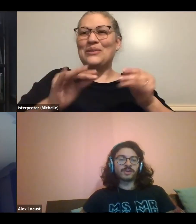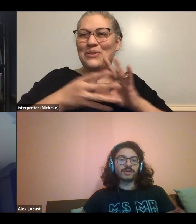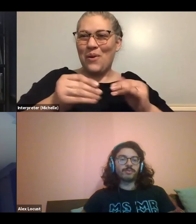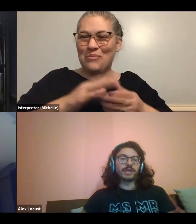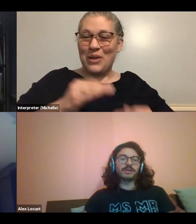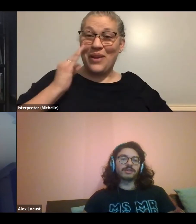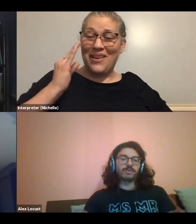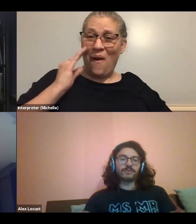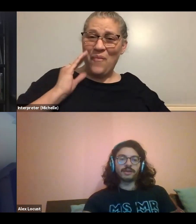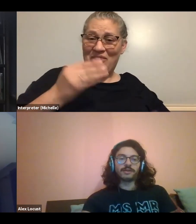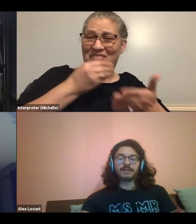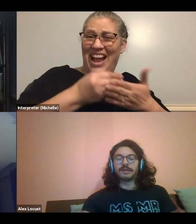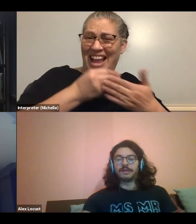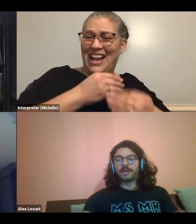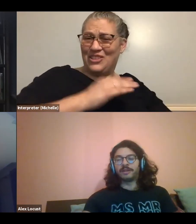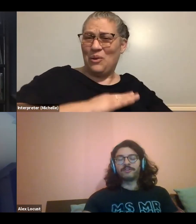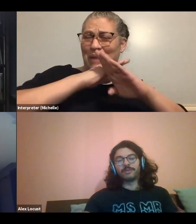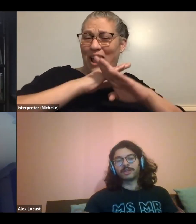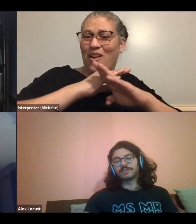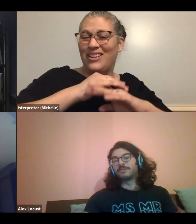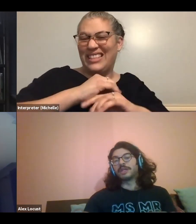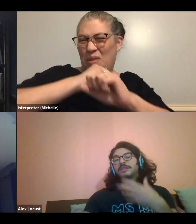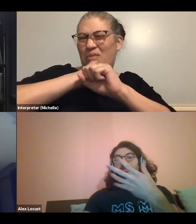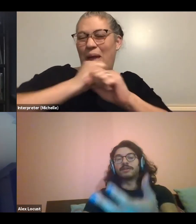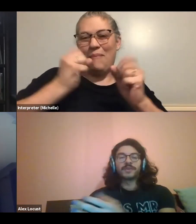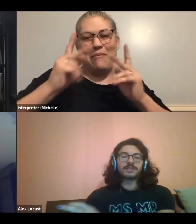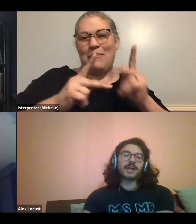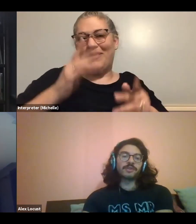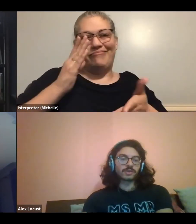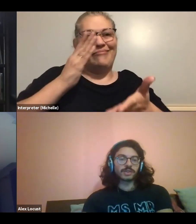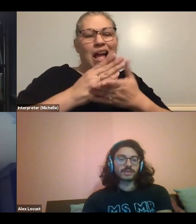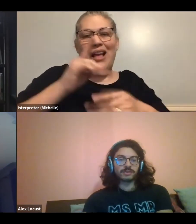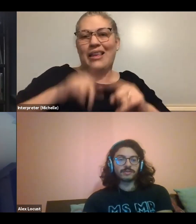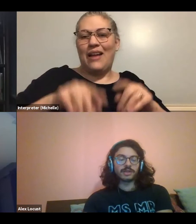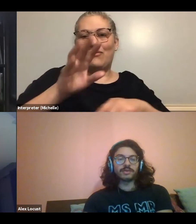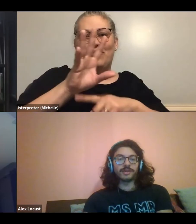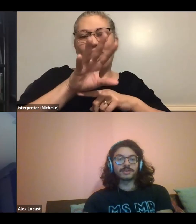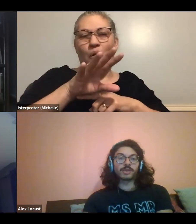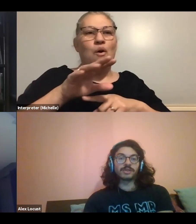Emily Beitiks: I tried and Alex has the experience of being a phase one and phase two juror Matthew we've spared you from phase one where you.